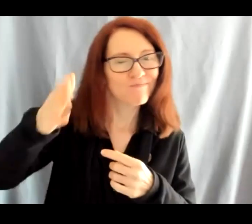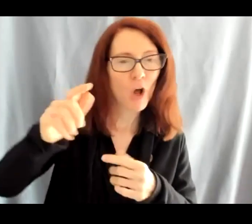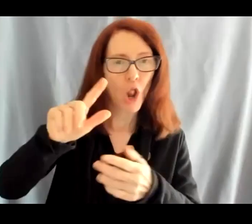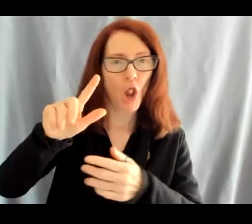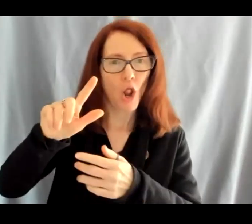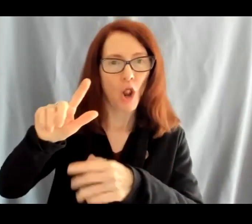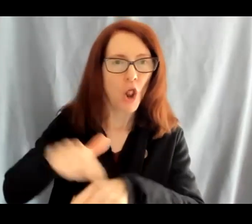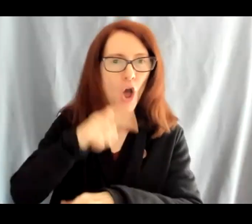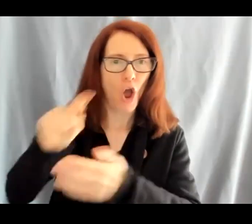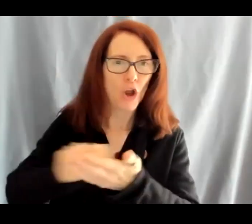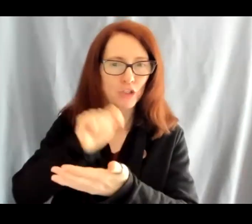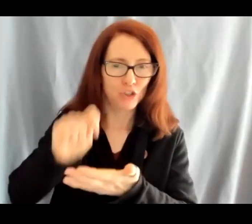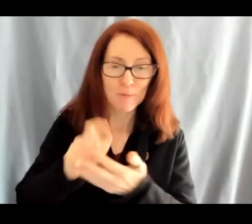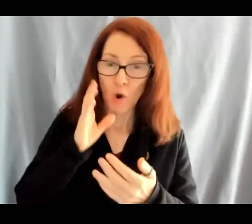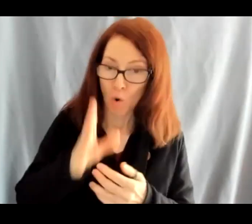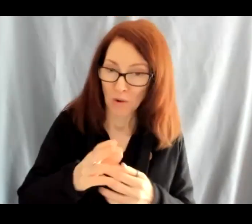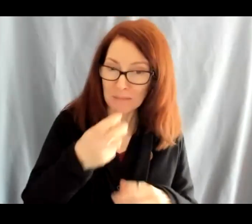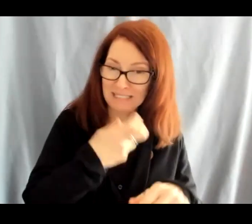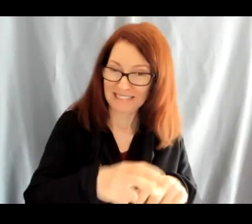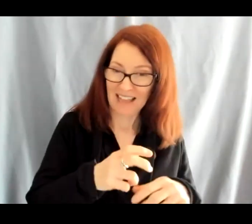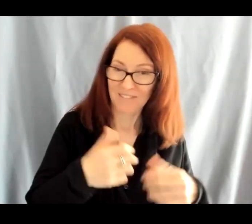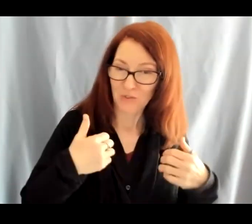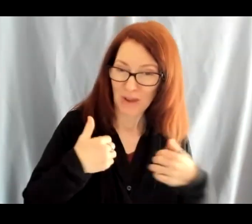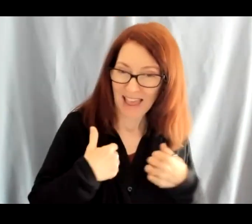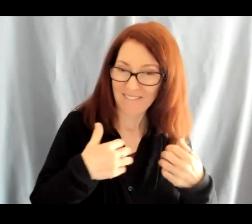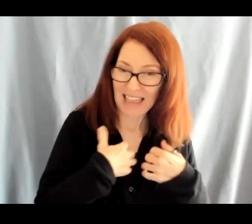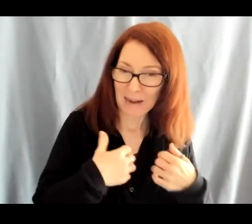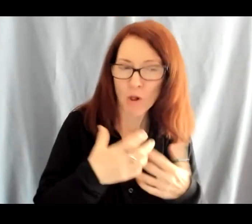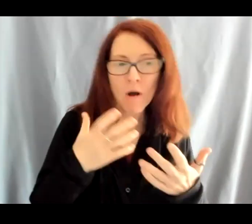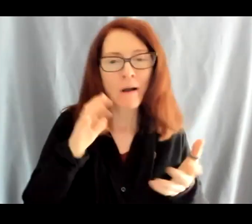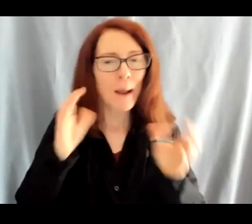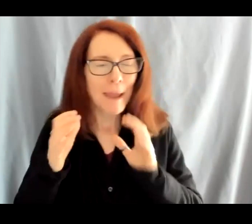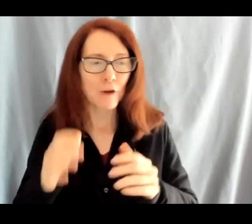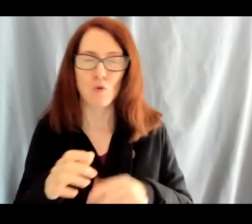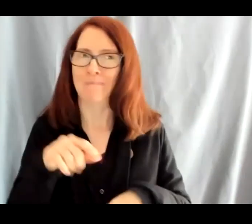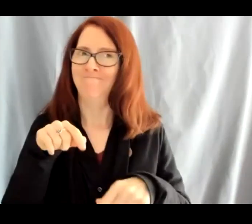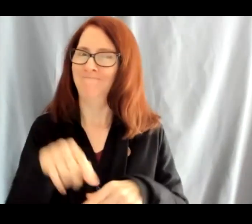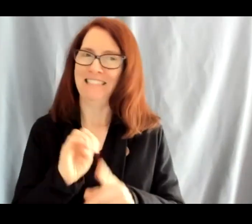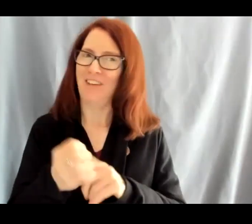workplace versus it's it's really physically not possible in this type of environment. I